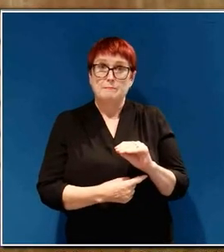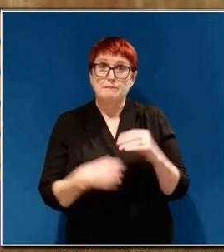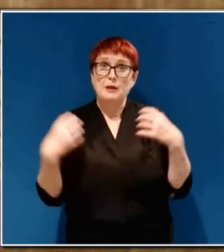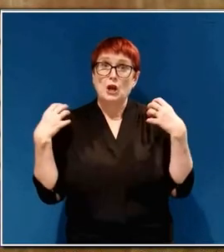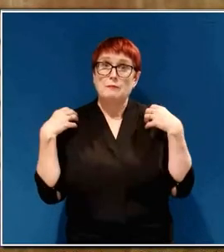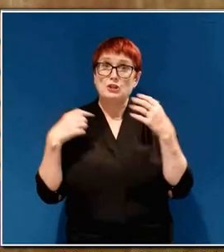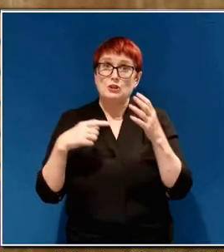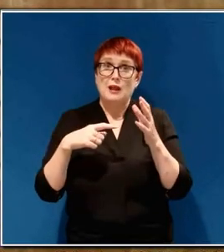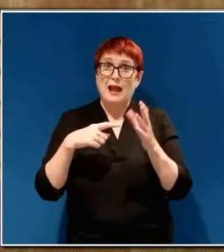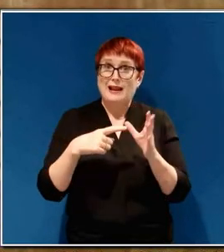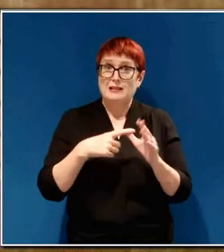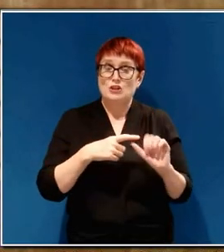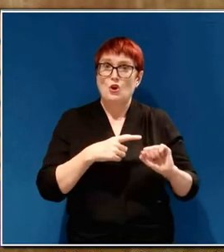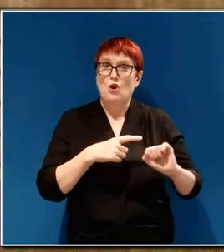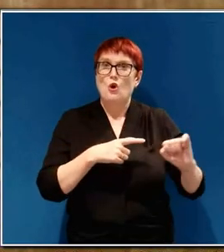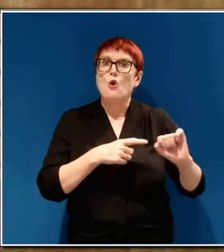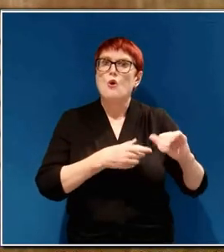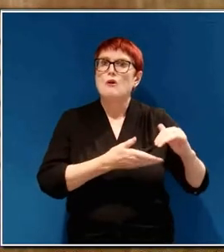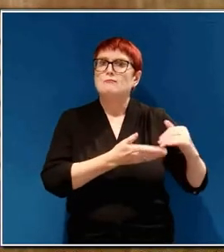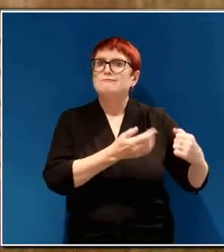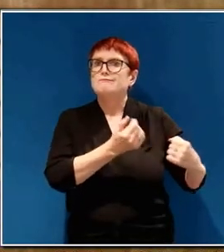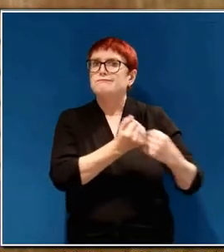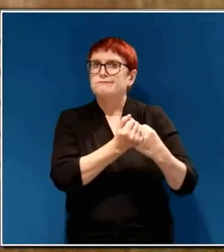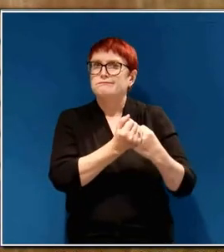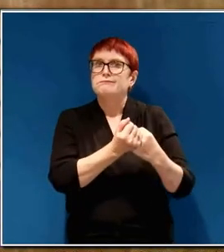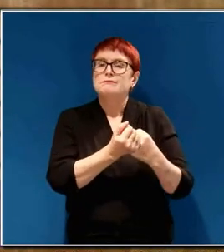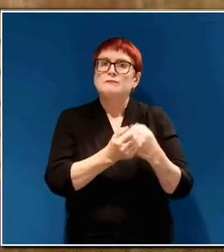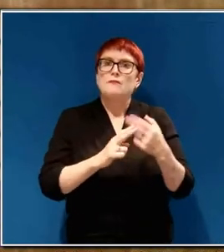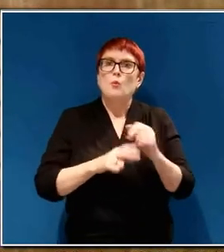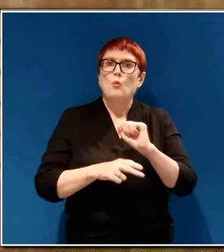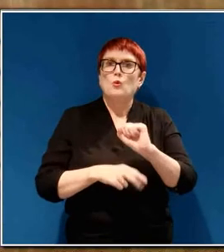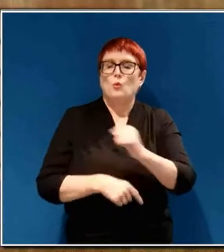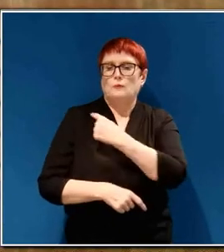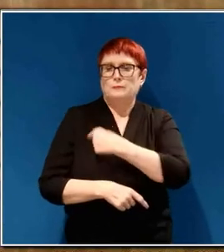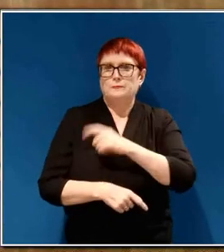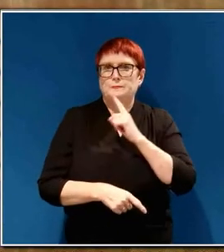purposes of taking the affirmation. Thank you.